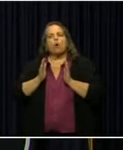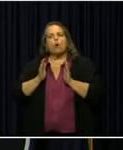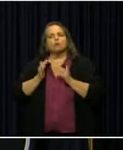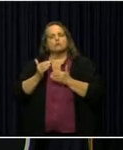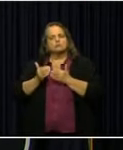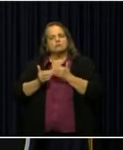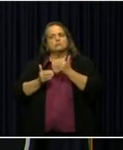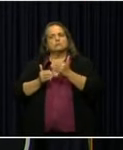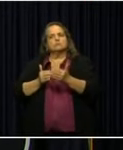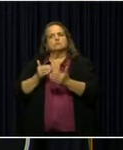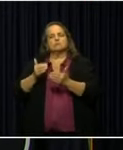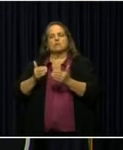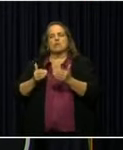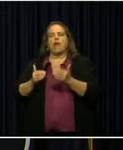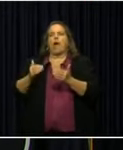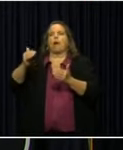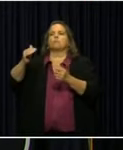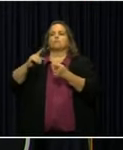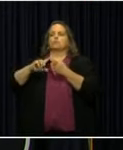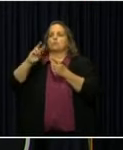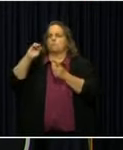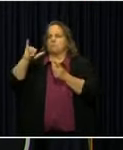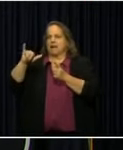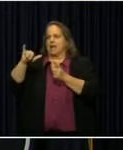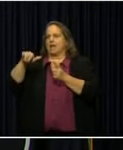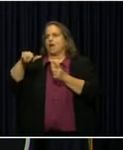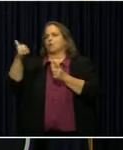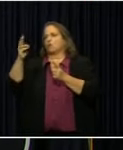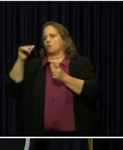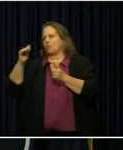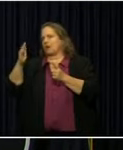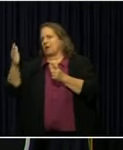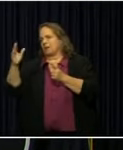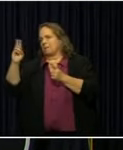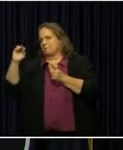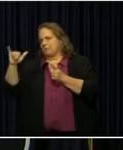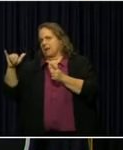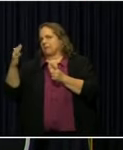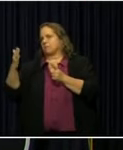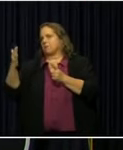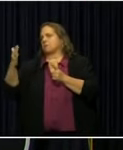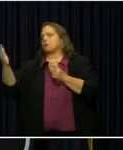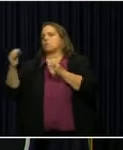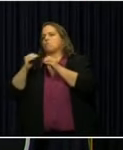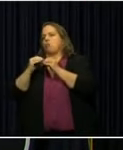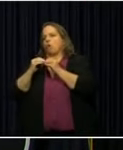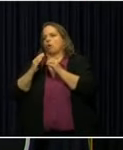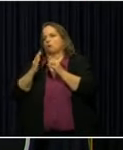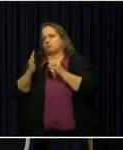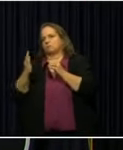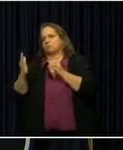ANALYSIS OF IT, SHOWING DID THINGS THAT THEY SAY THAT WE